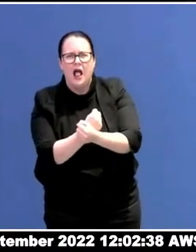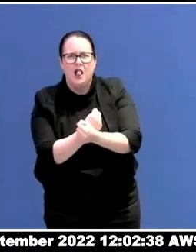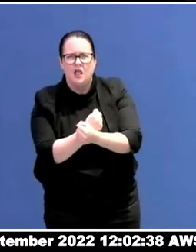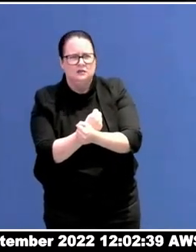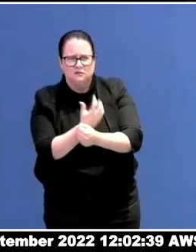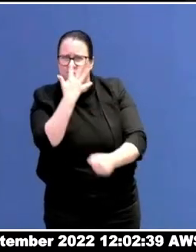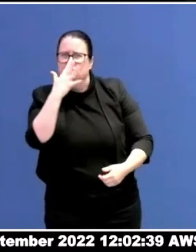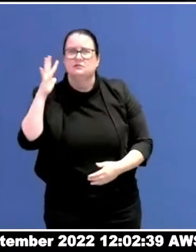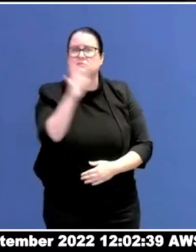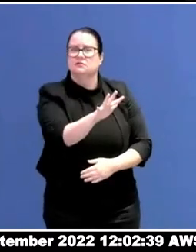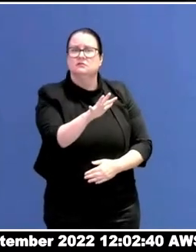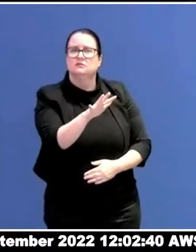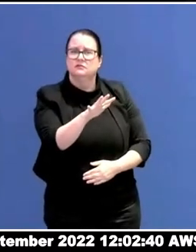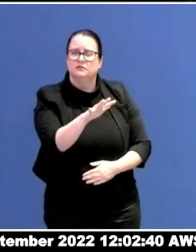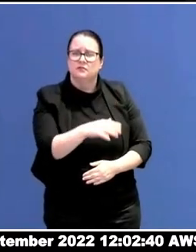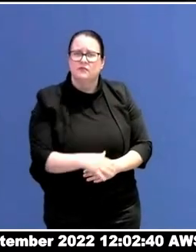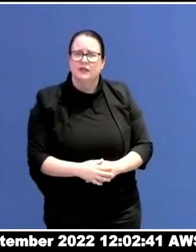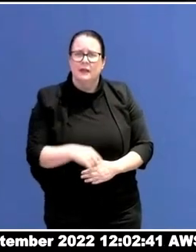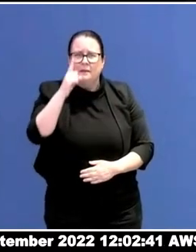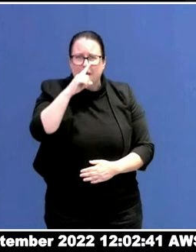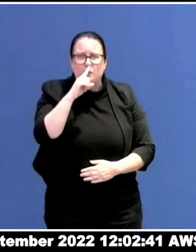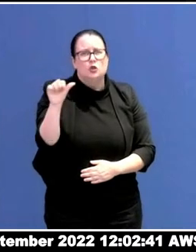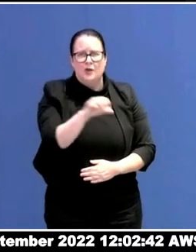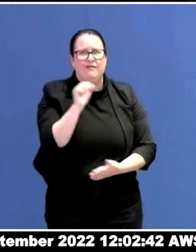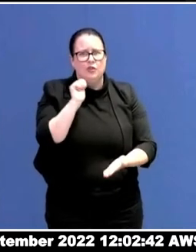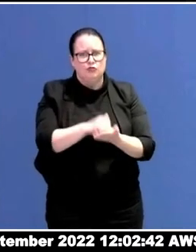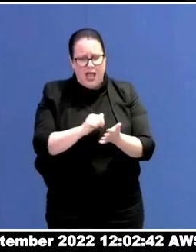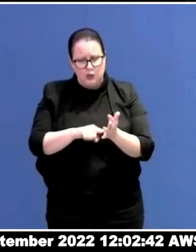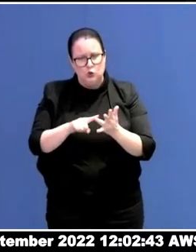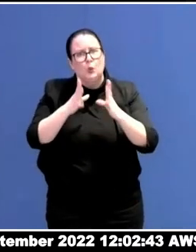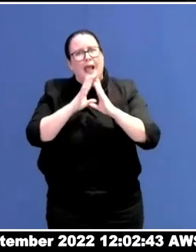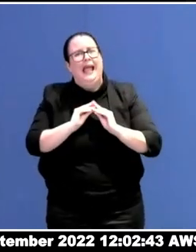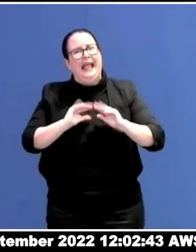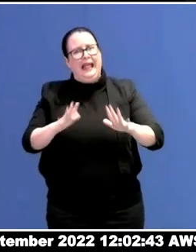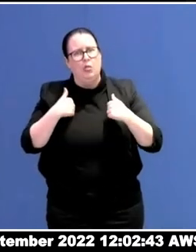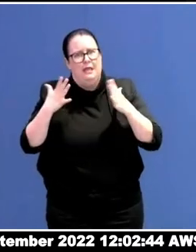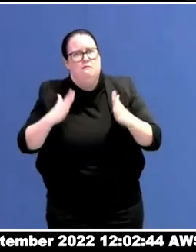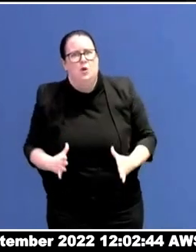opportunity to have that proper restorative justice, that proper rehabilitation, and